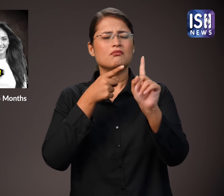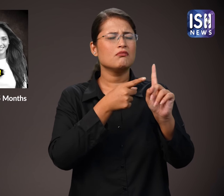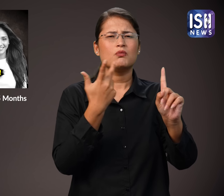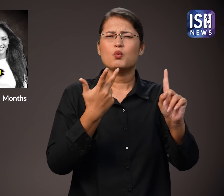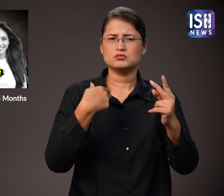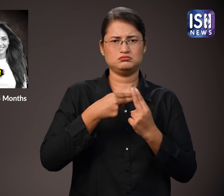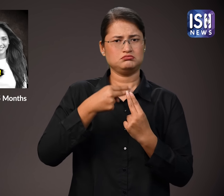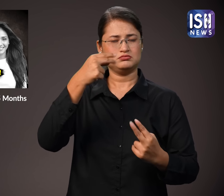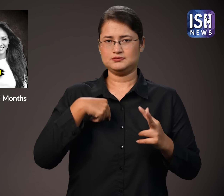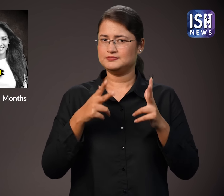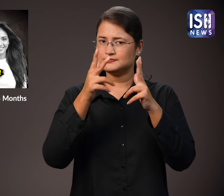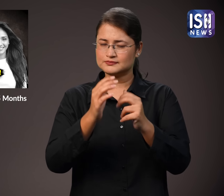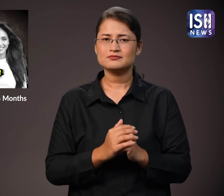Let me share what happened.